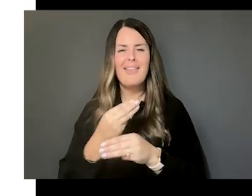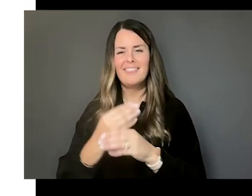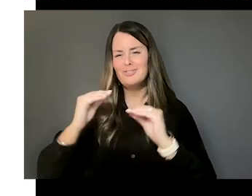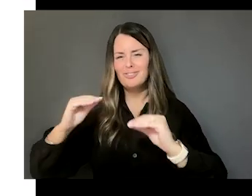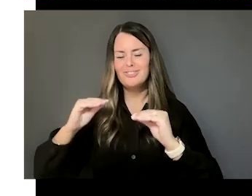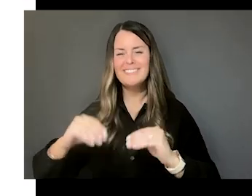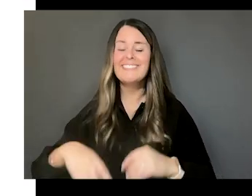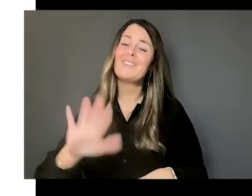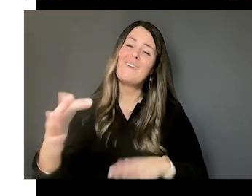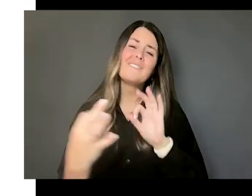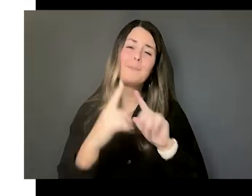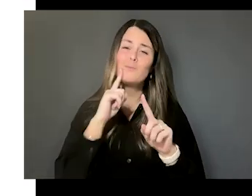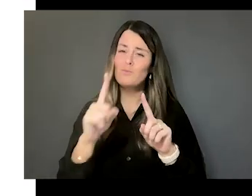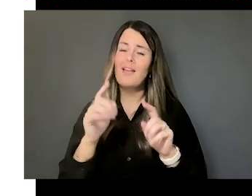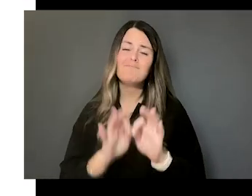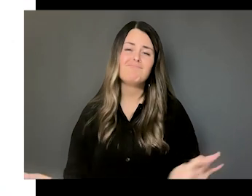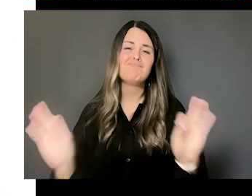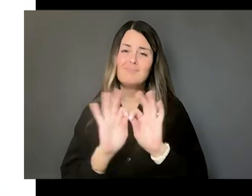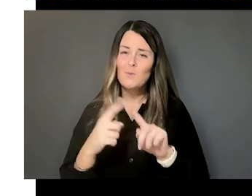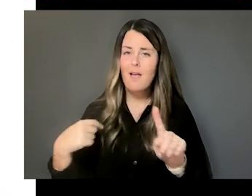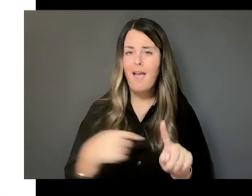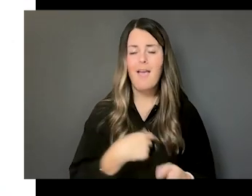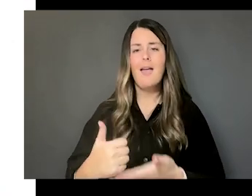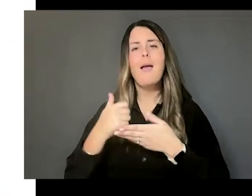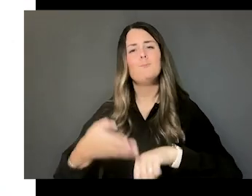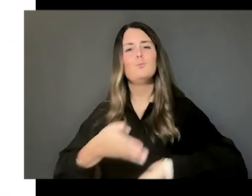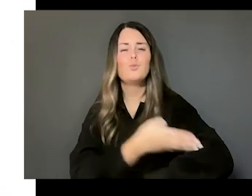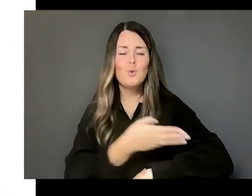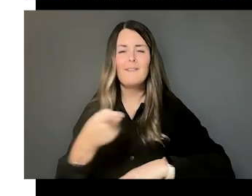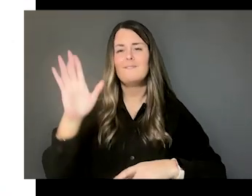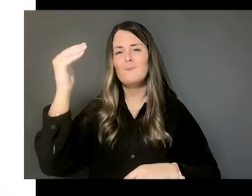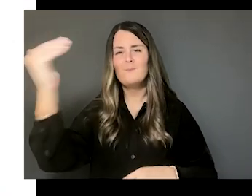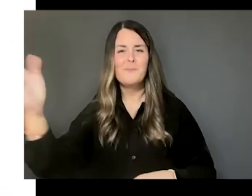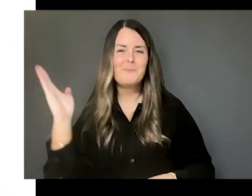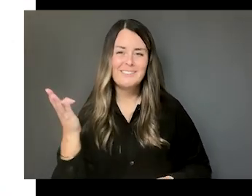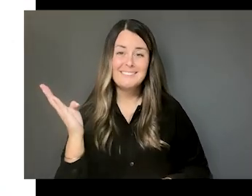Your feedback is invaluable in helping us improve our future presentations, so please